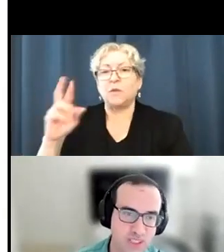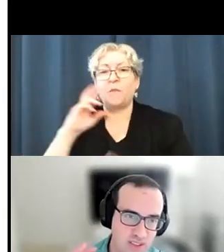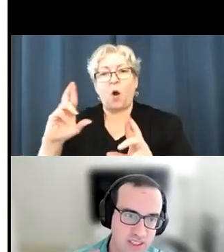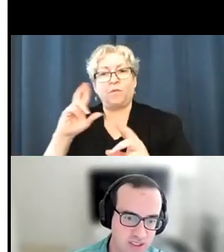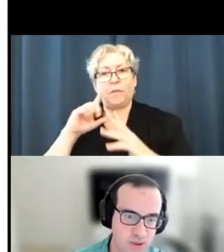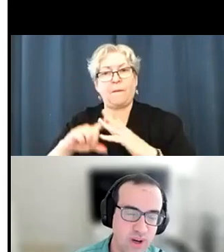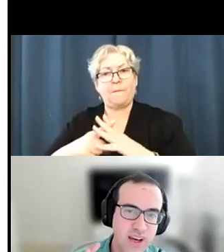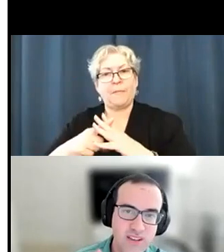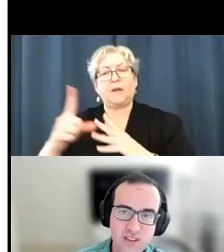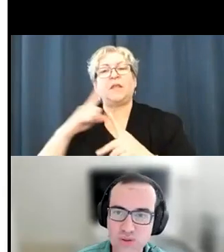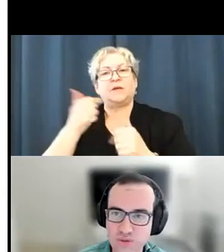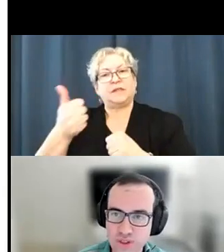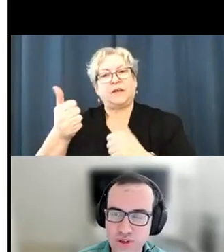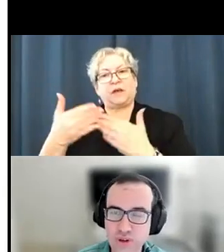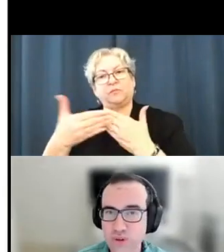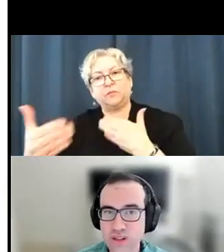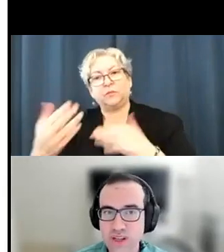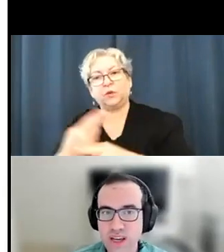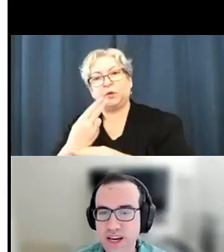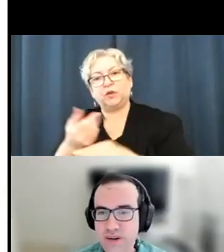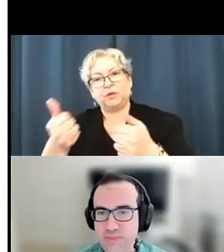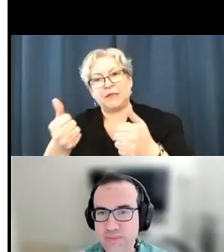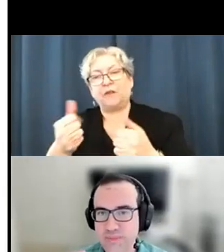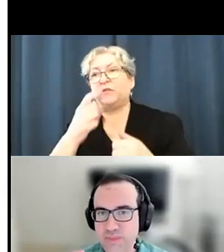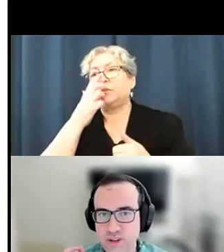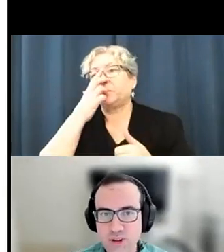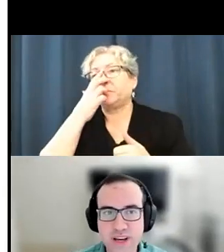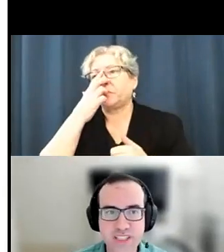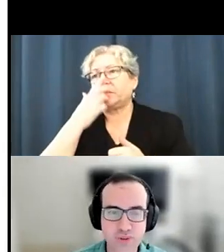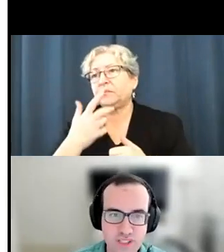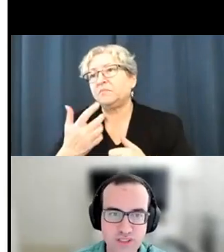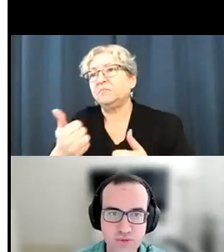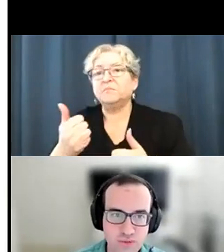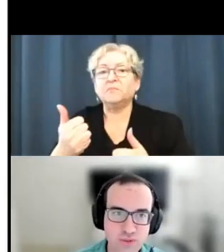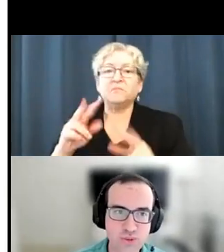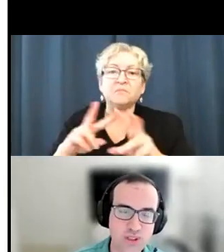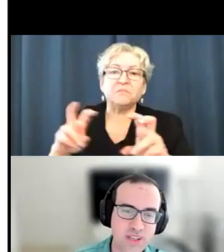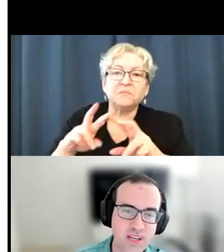that you can then go to use for your own exploration moving forward